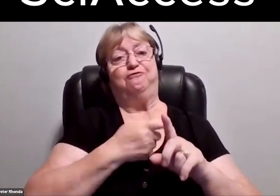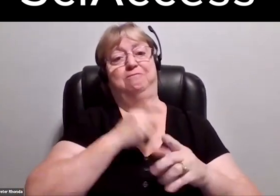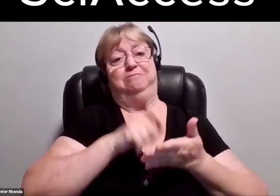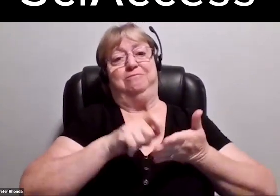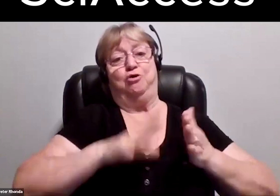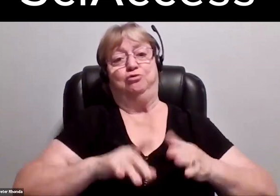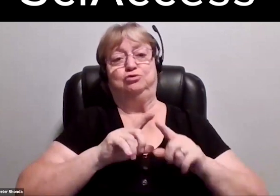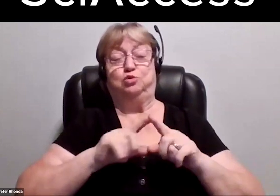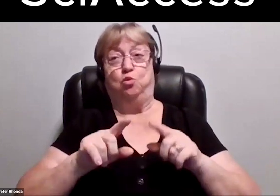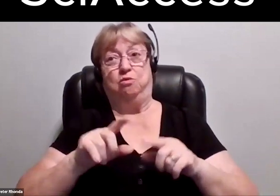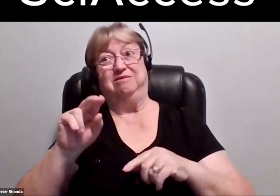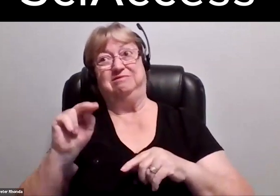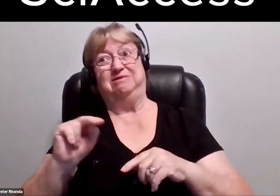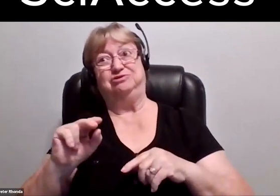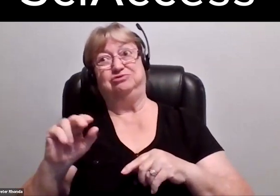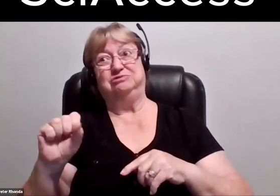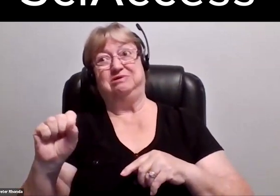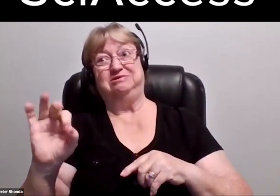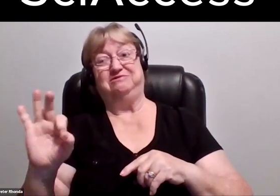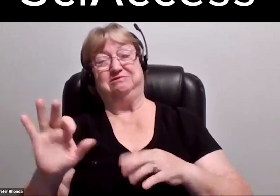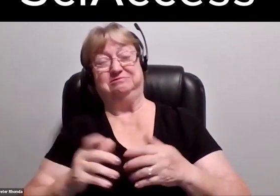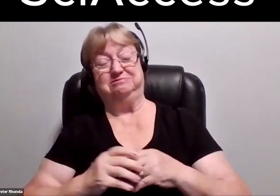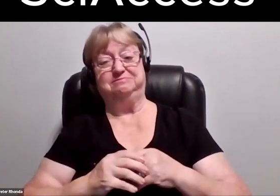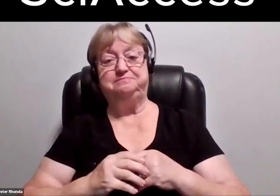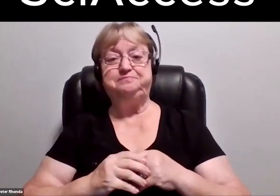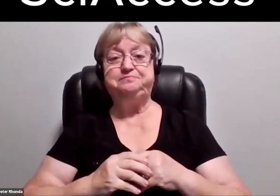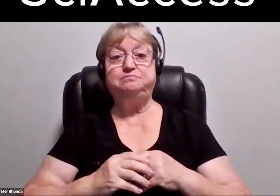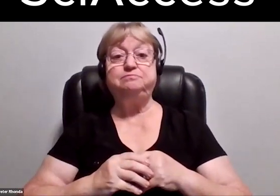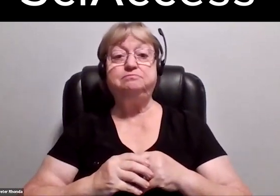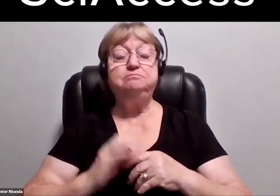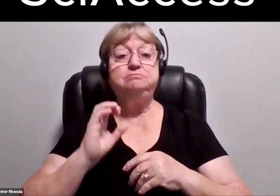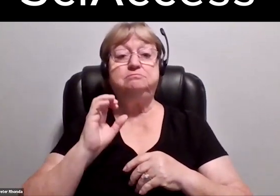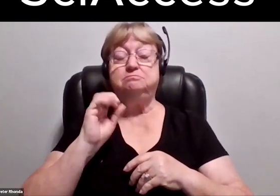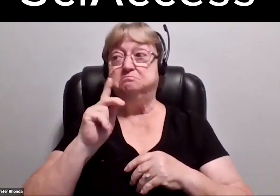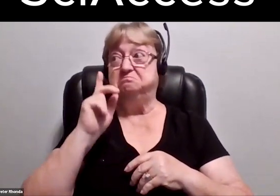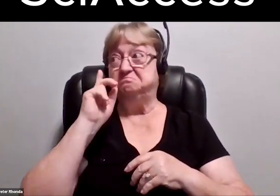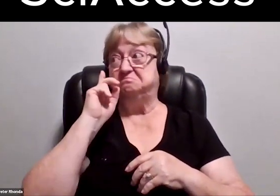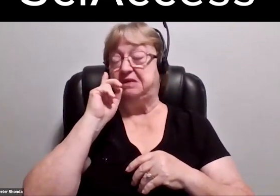Okay, so I think we are all aware of the issue,